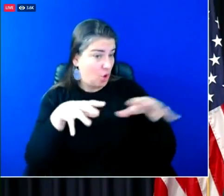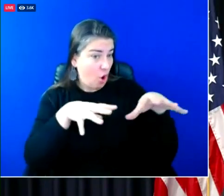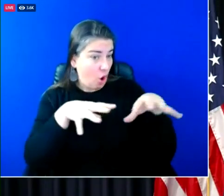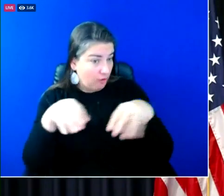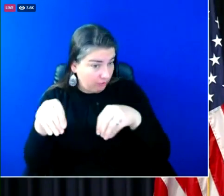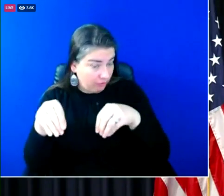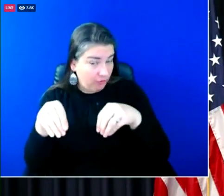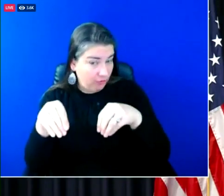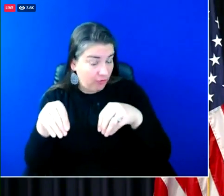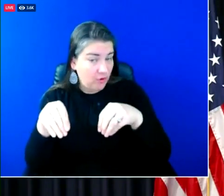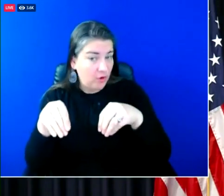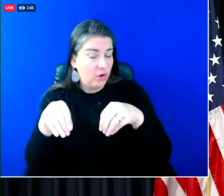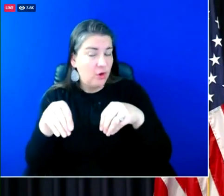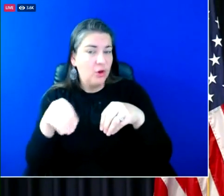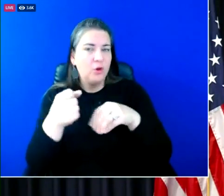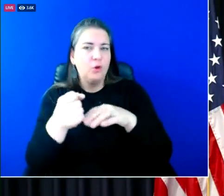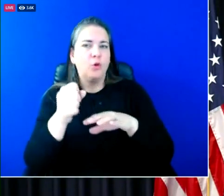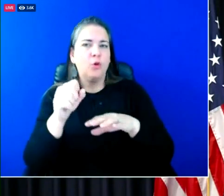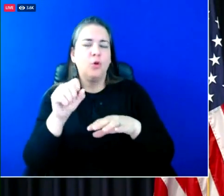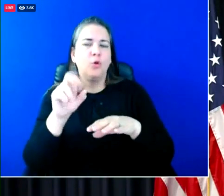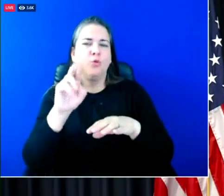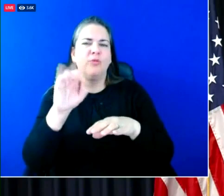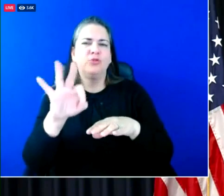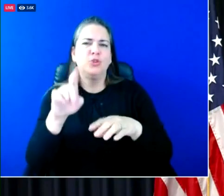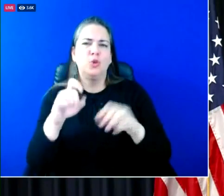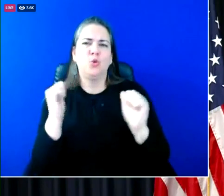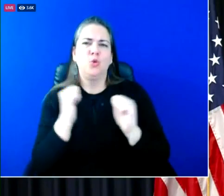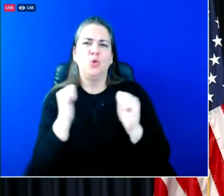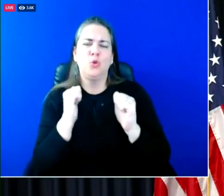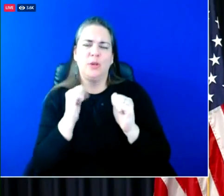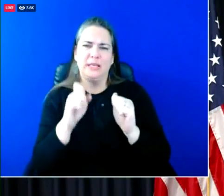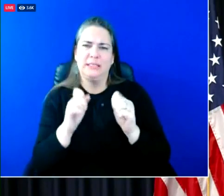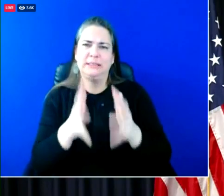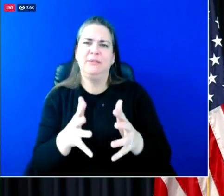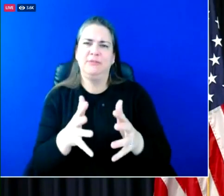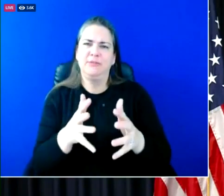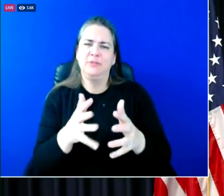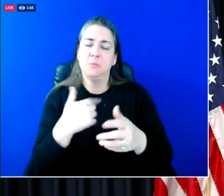especially for the Pfizer vaccine. But we're ready for it. Let's see, we've